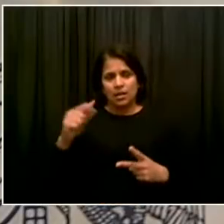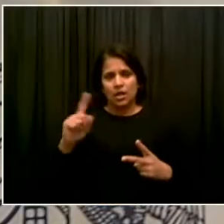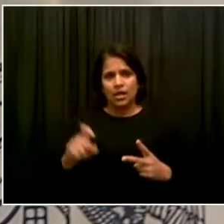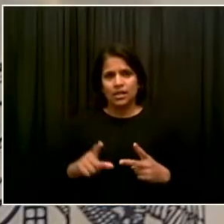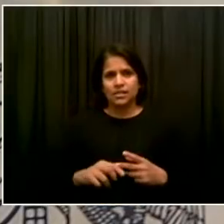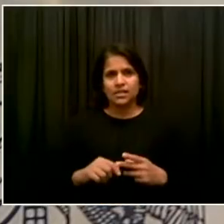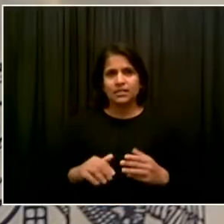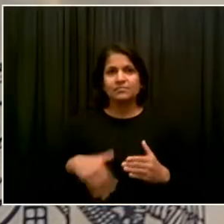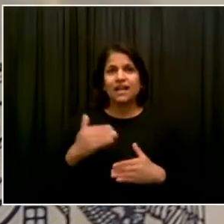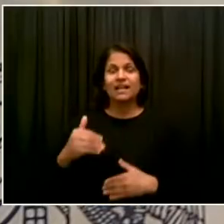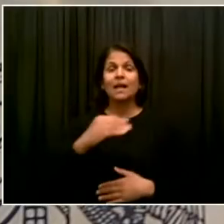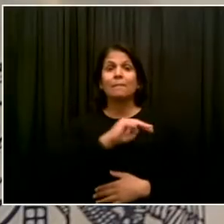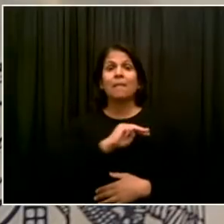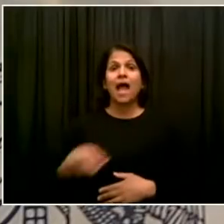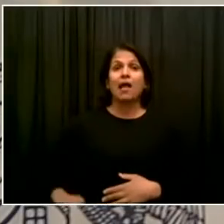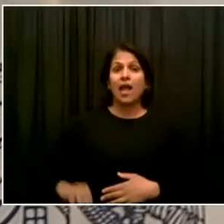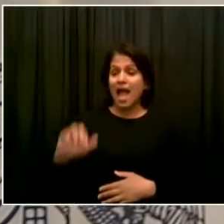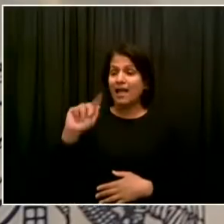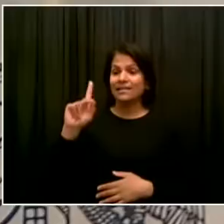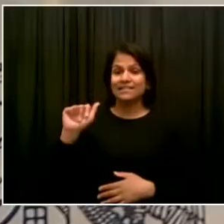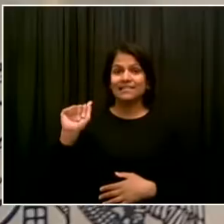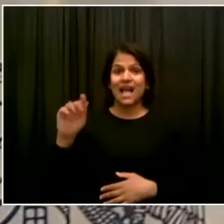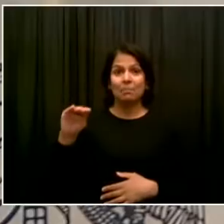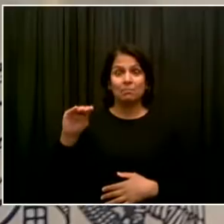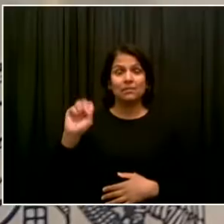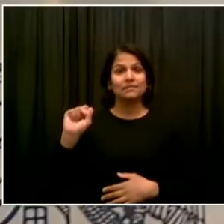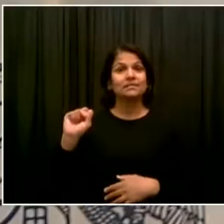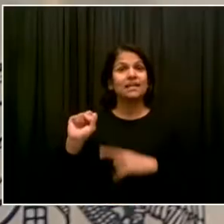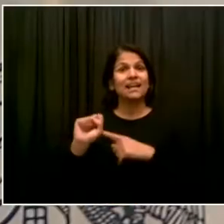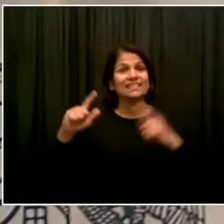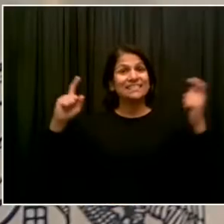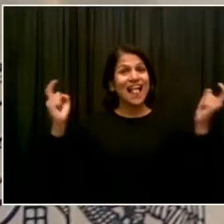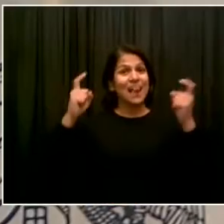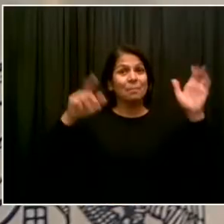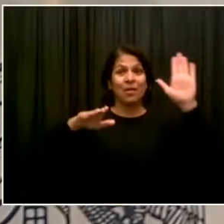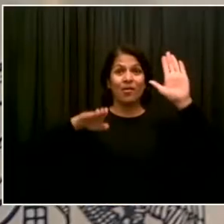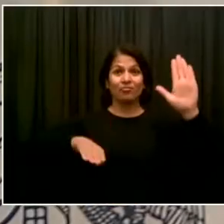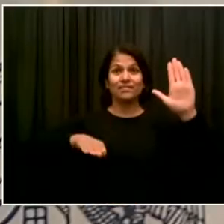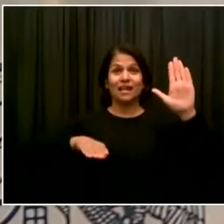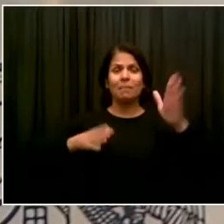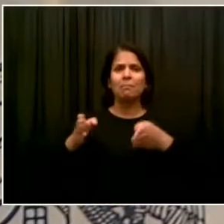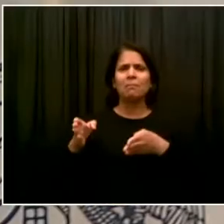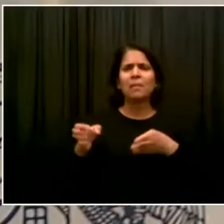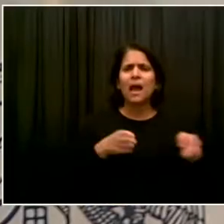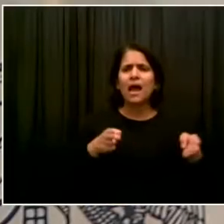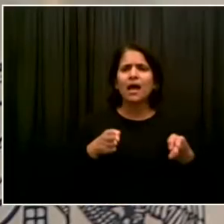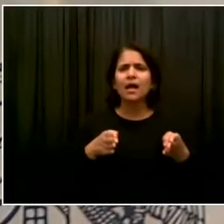Reporte r: WAT NTO ASK YOU ALSO ABOUT MAYORAL-ELECT ERIC ADAMS